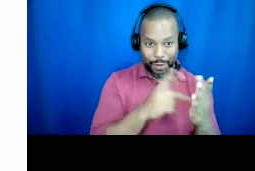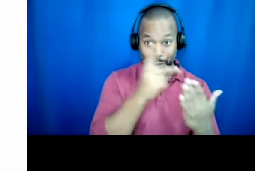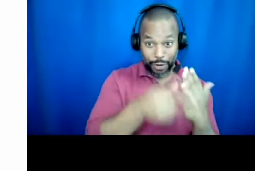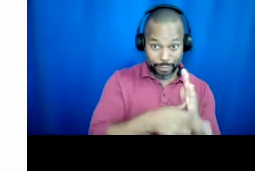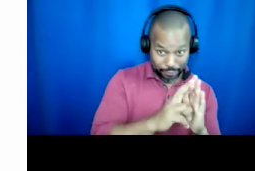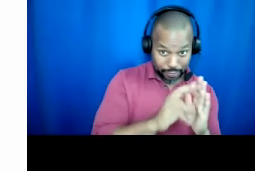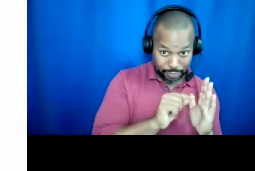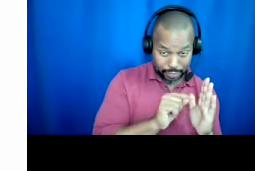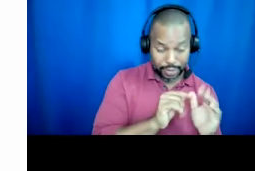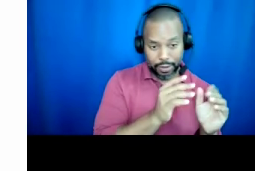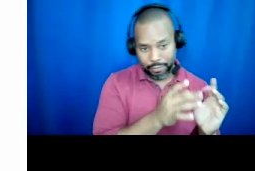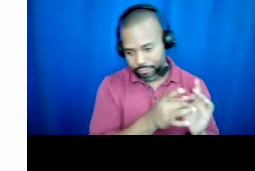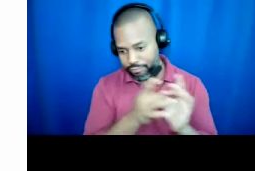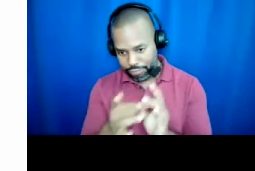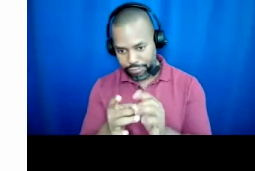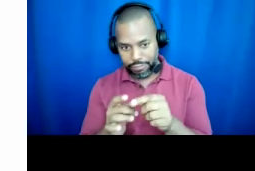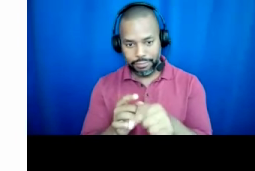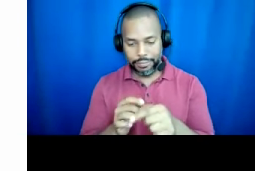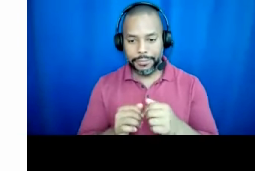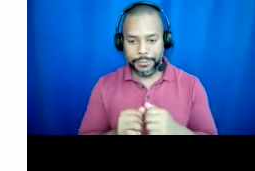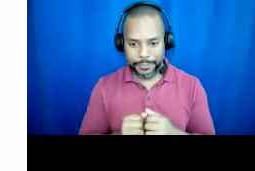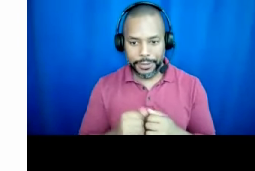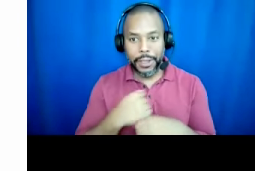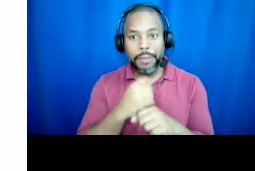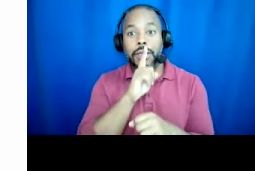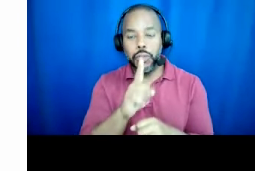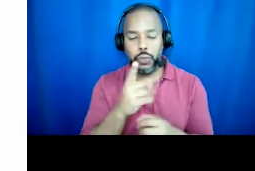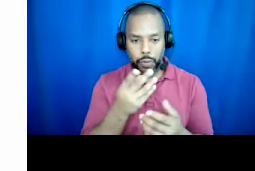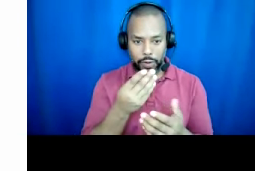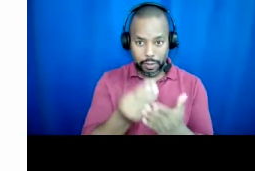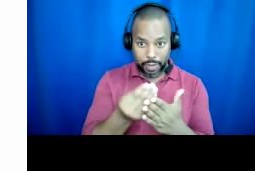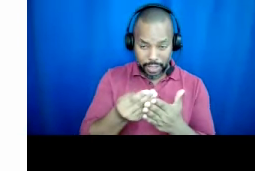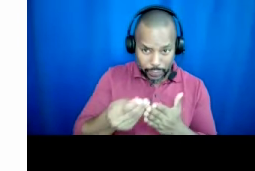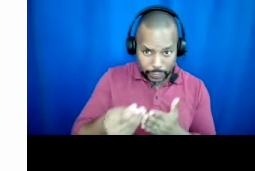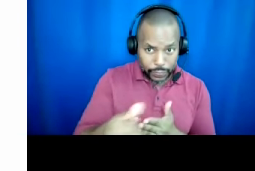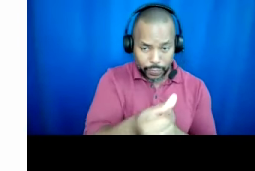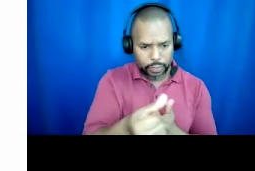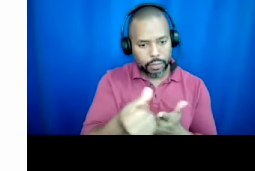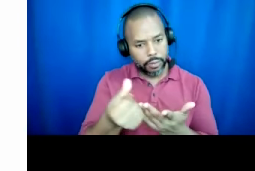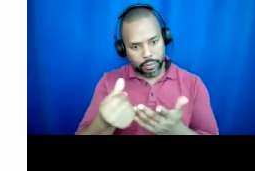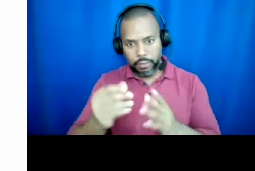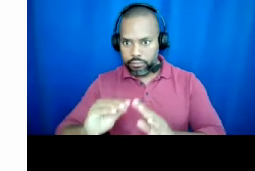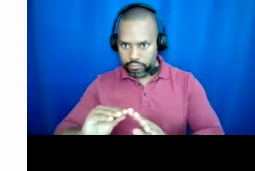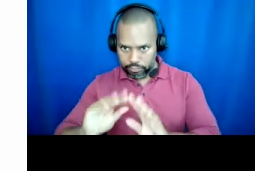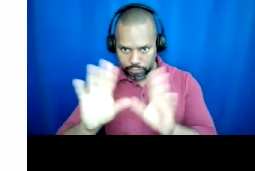And how do we make sure that our spending is justified given our plans for the college?